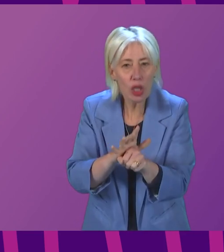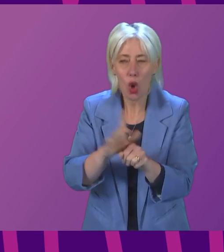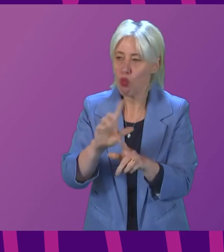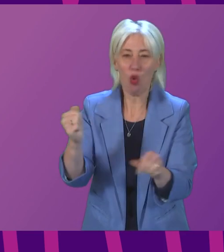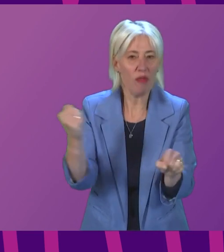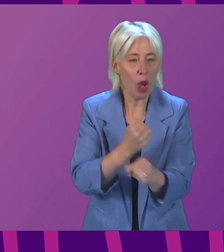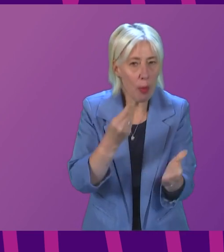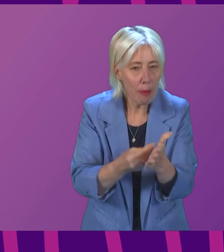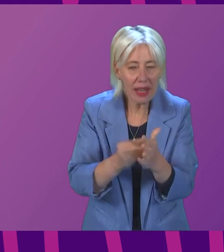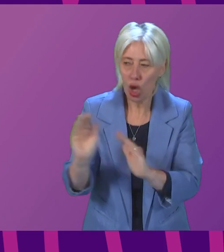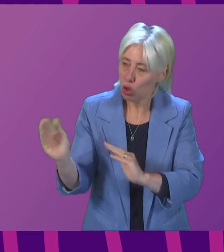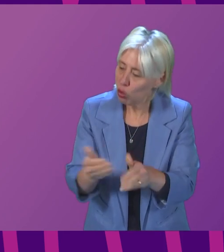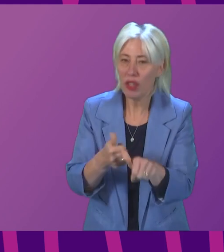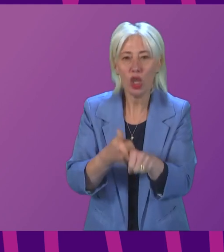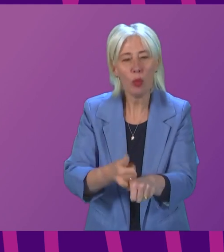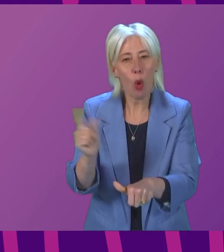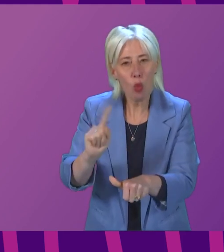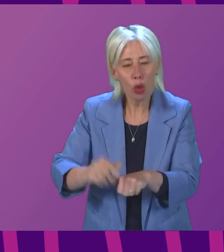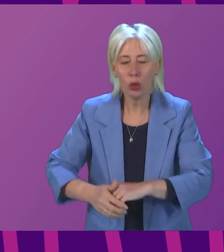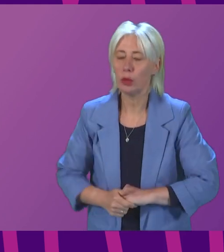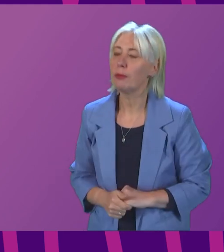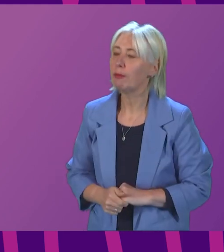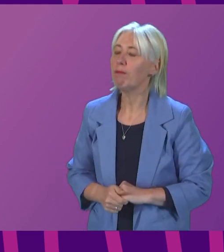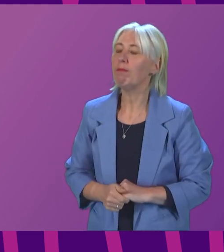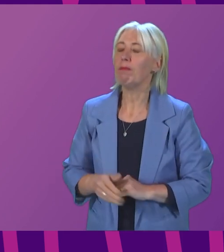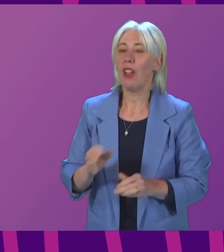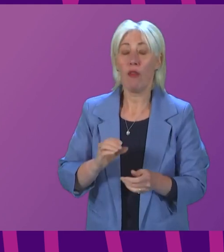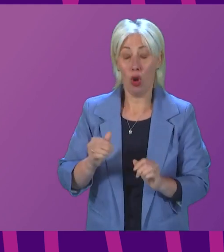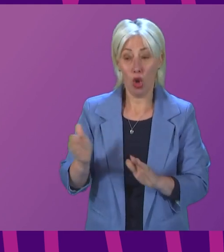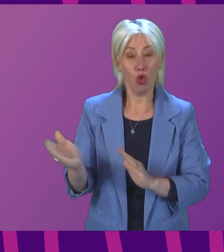Services and support are already being provided across Scotland for those with long Covid.